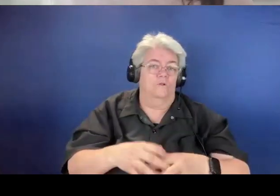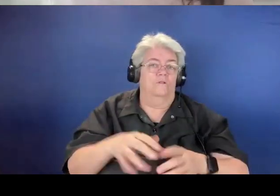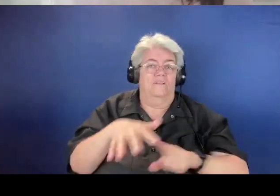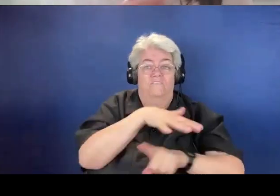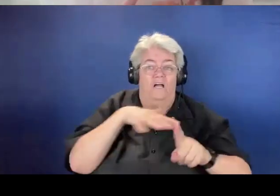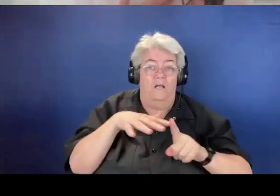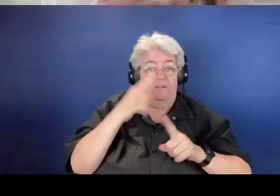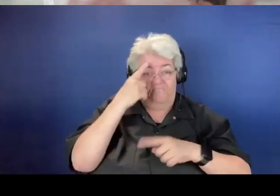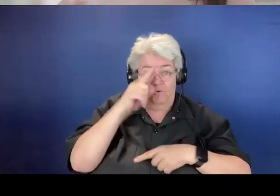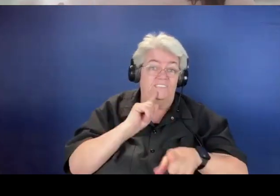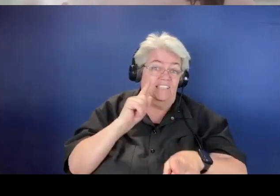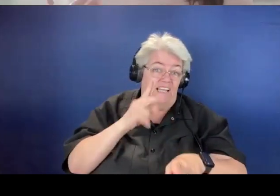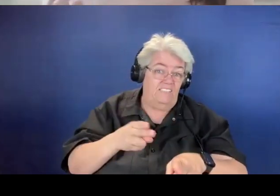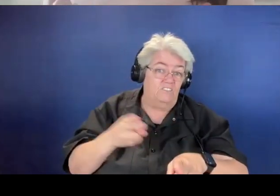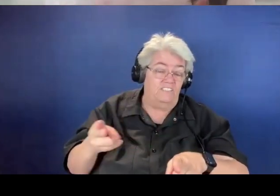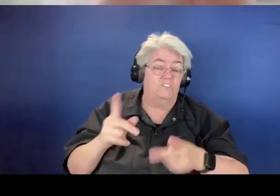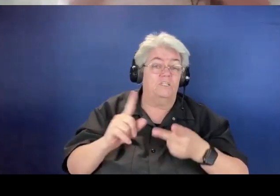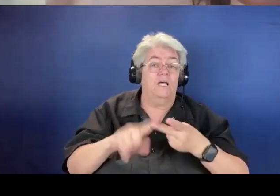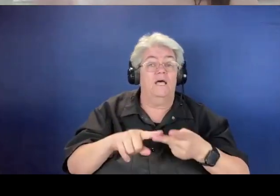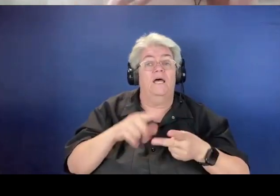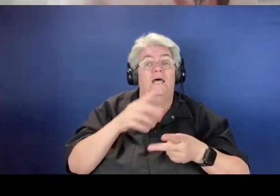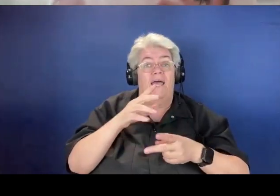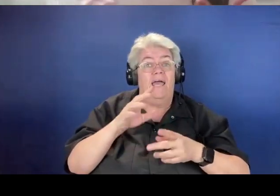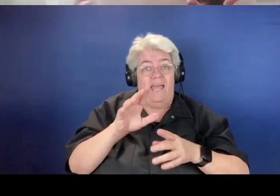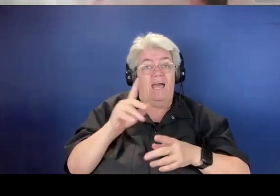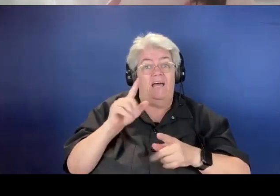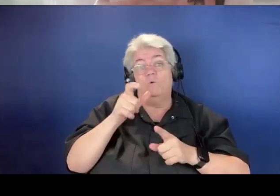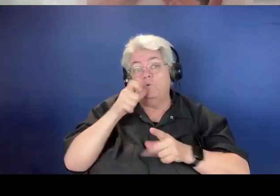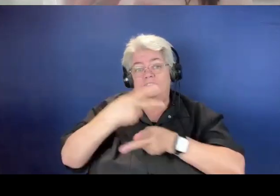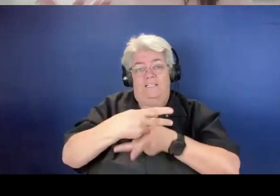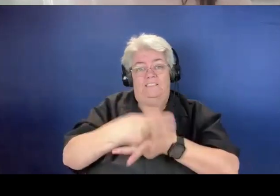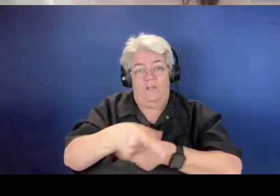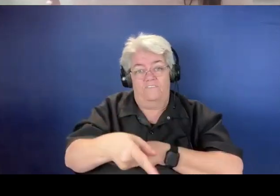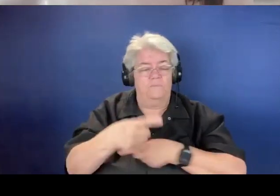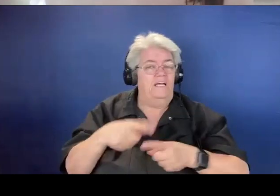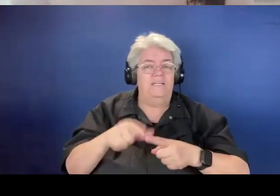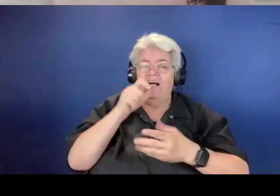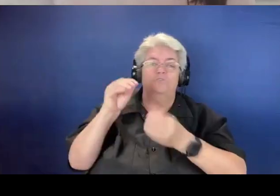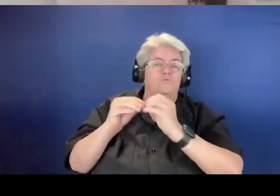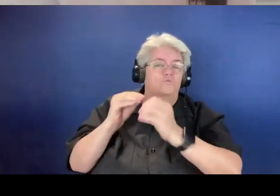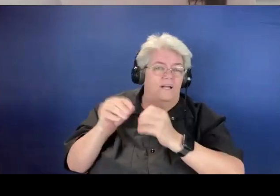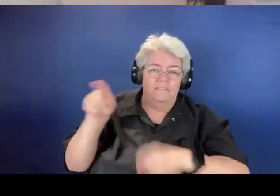caregivers, our goal is not to correct their interactions, but to enhance them.